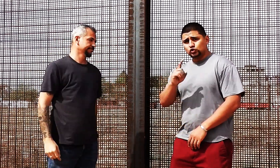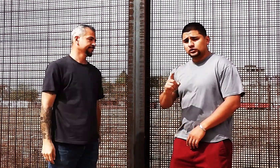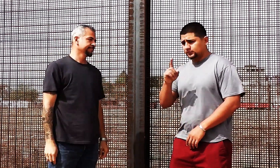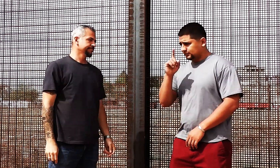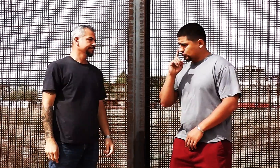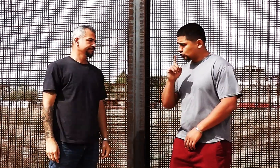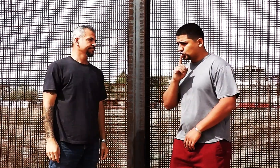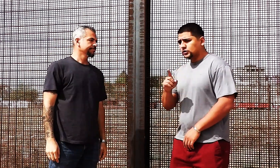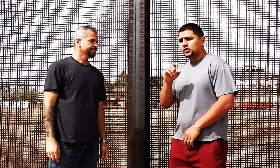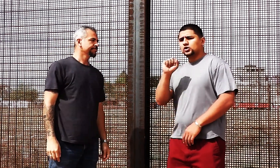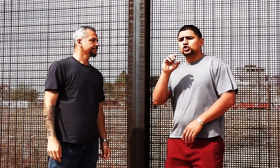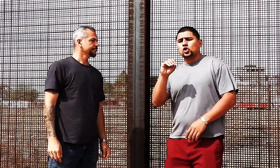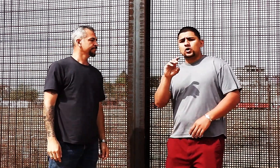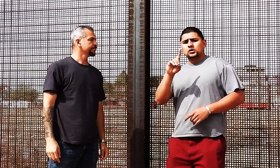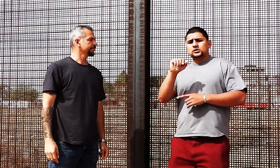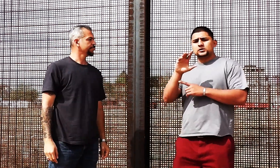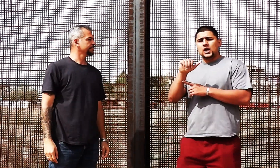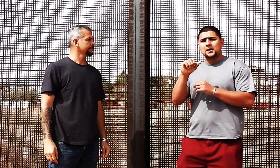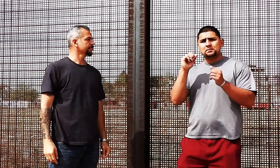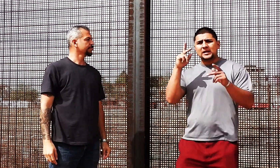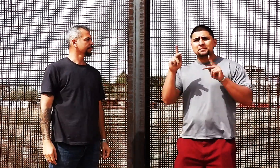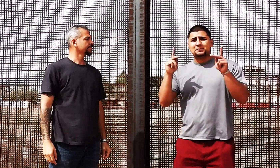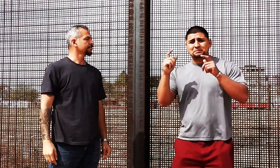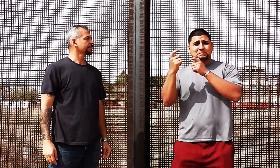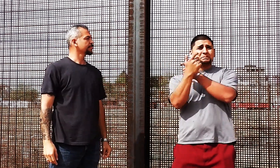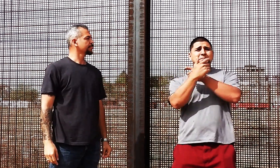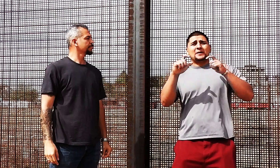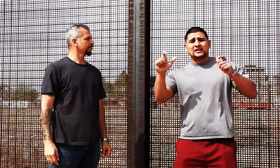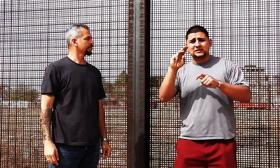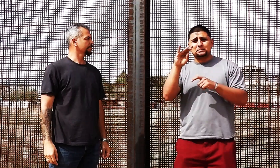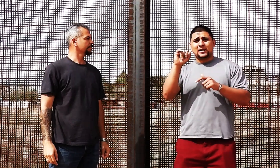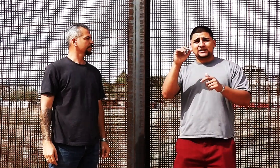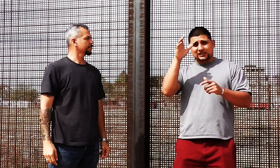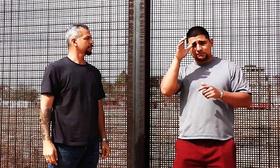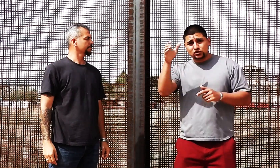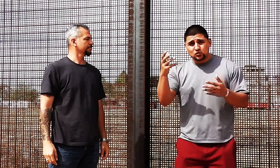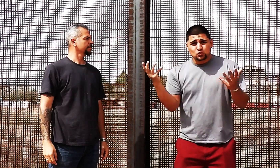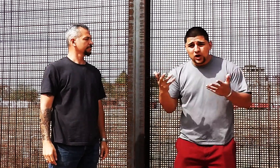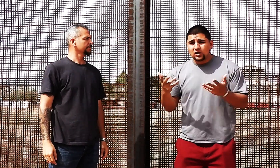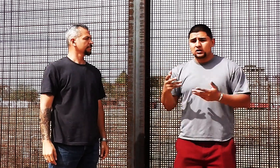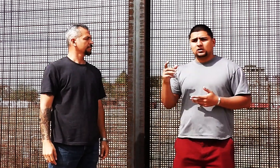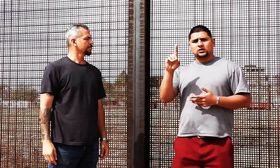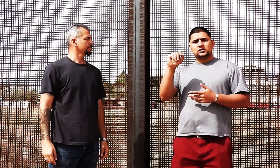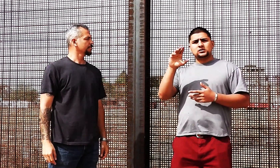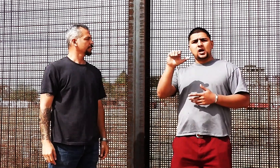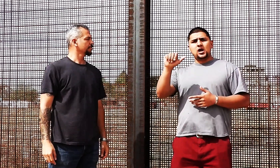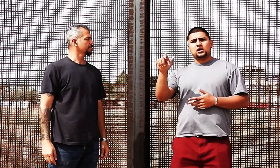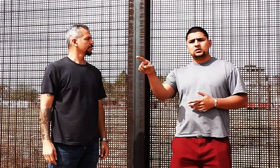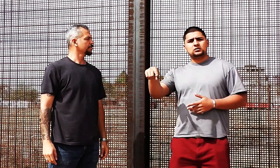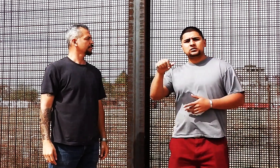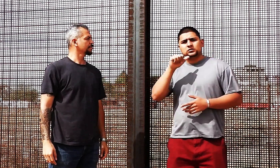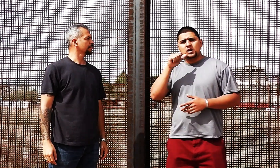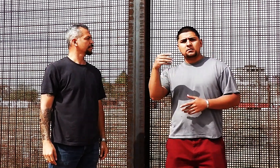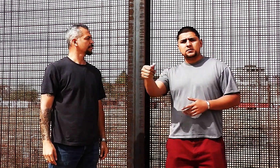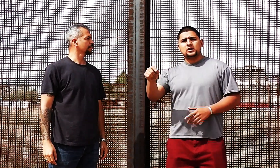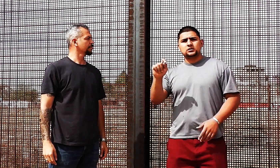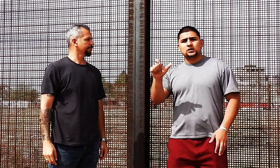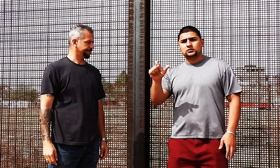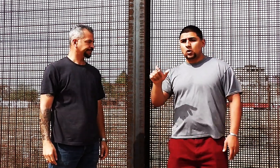Yes. Absolutely. For sure. For sure. Also, with DACA. The biggest misconception about DACA is that we do not pay taxes.